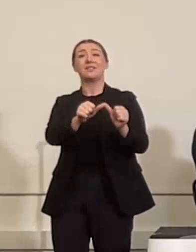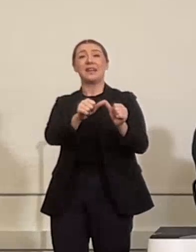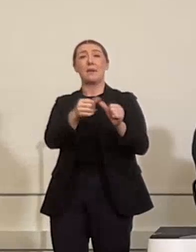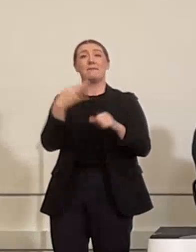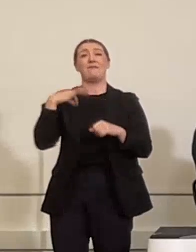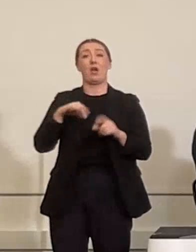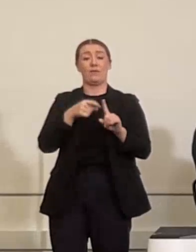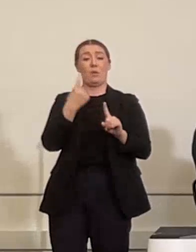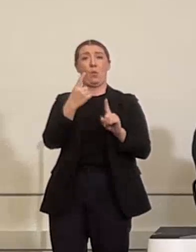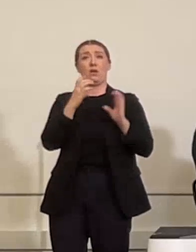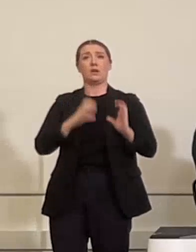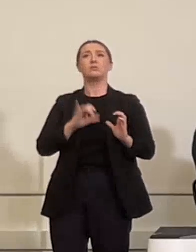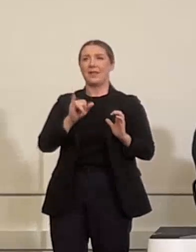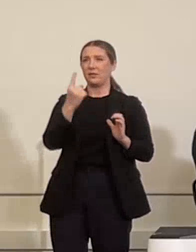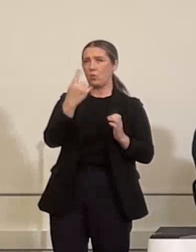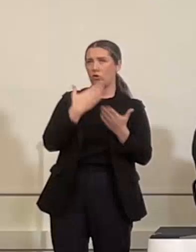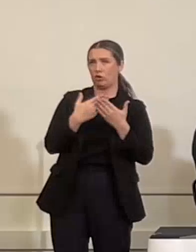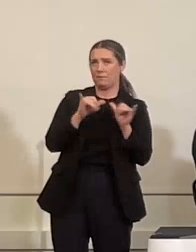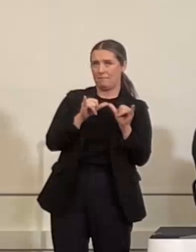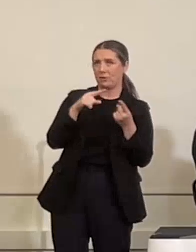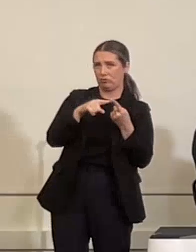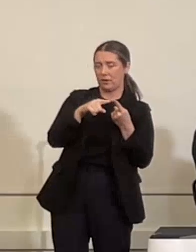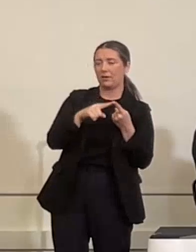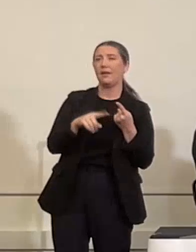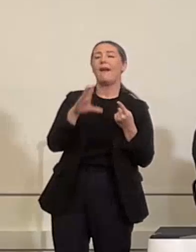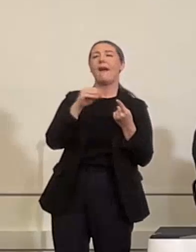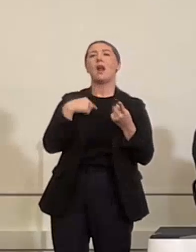also tried to show normal product metrics like